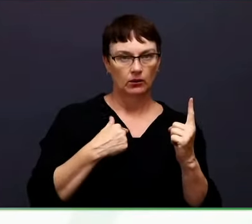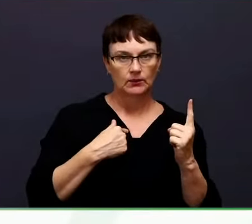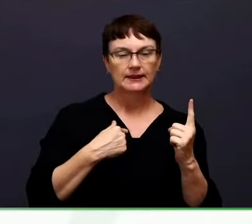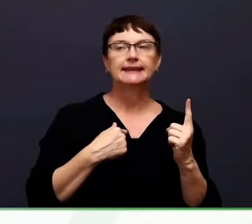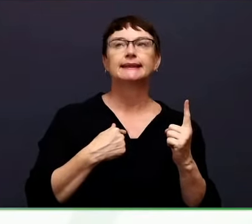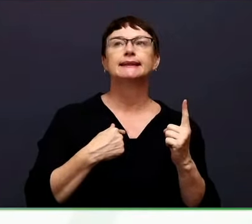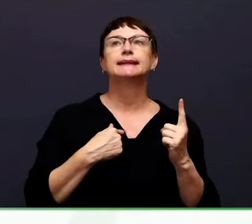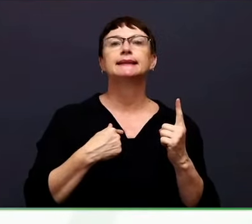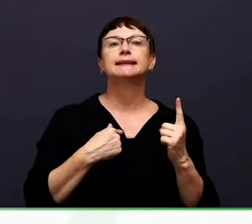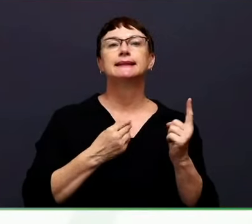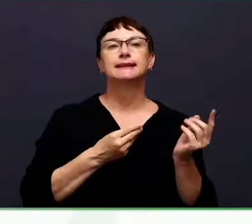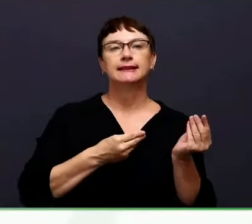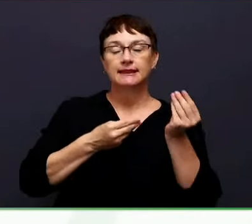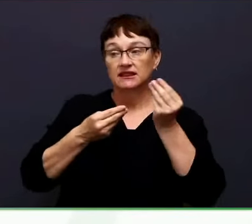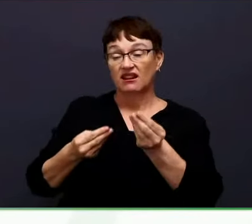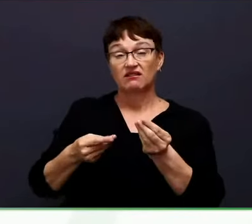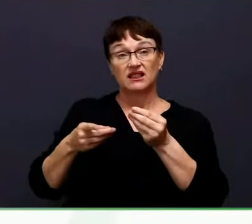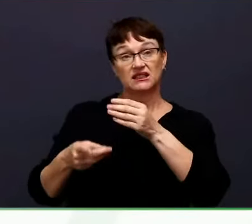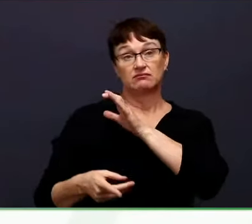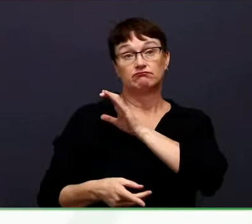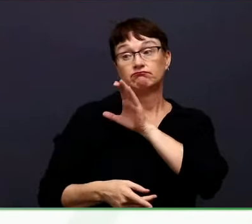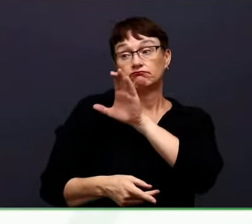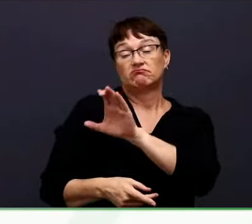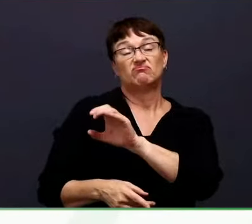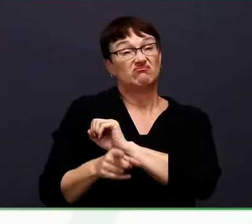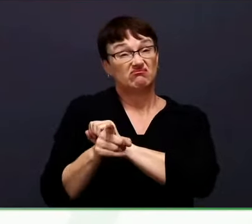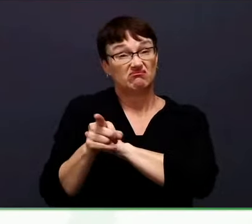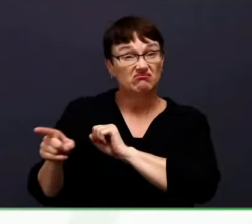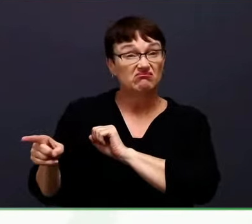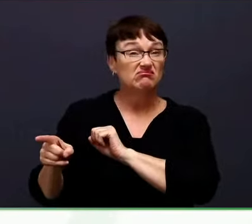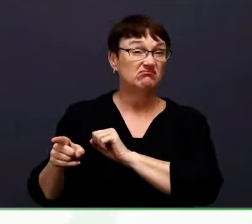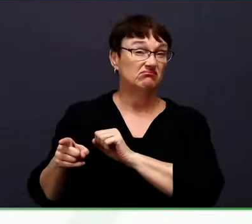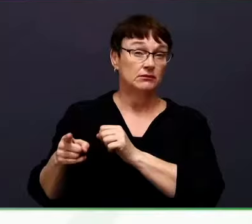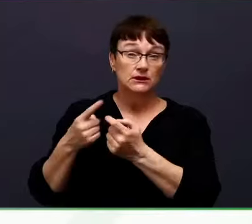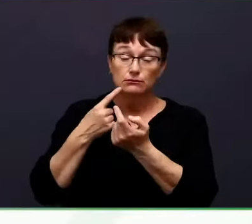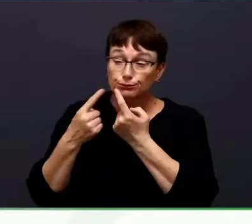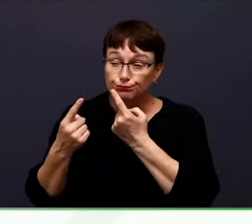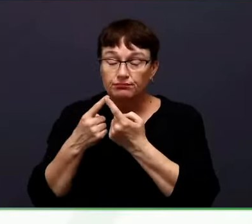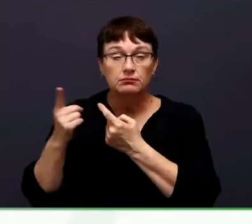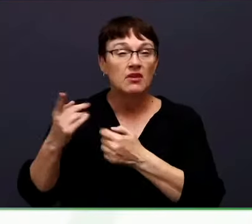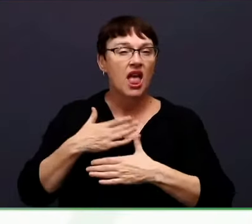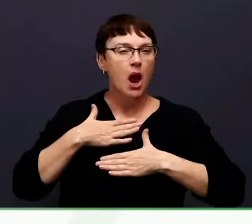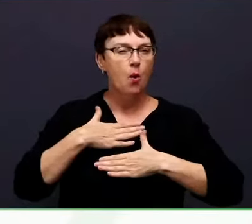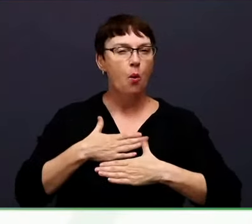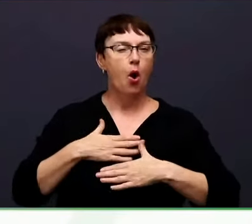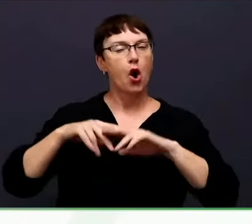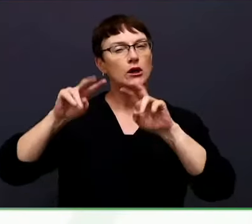advocate on, and they decide which tools and materials they will need